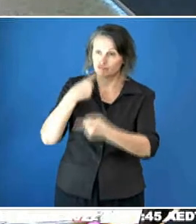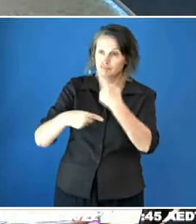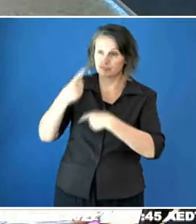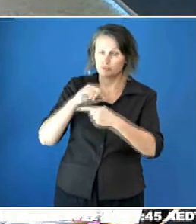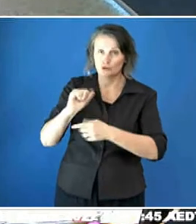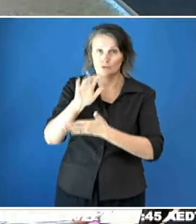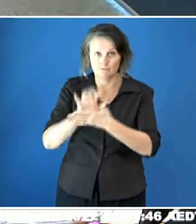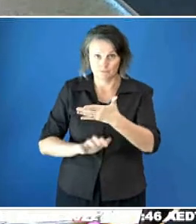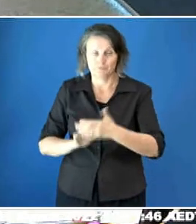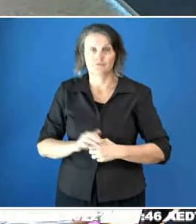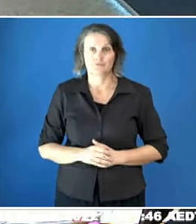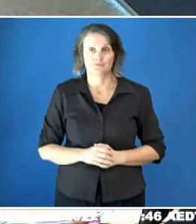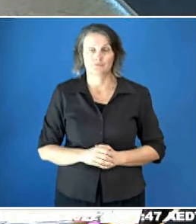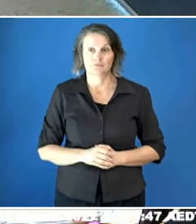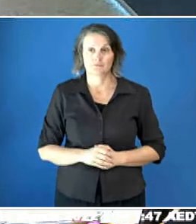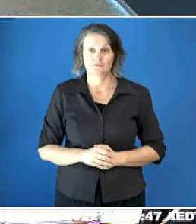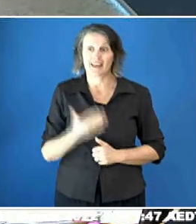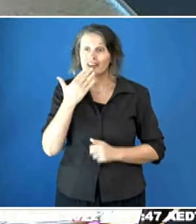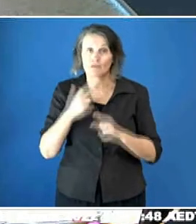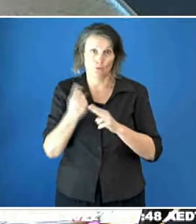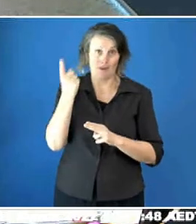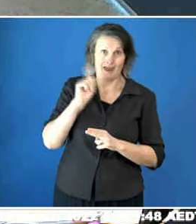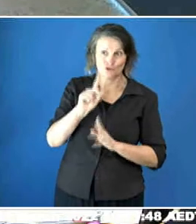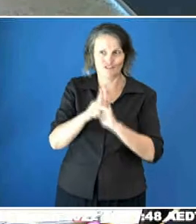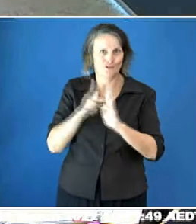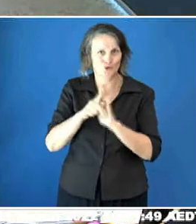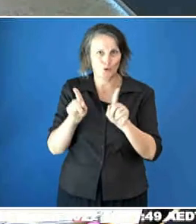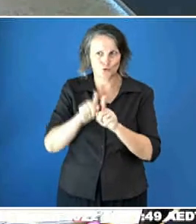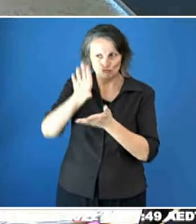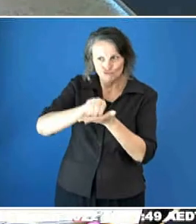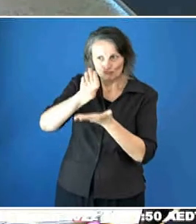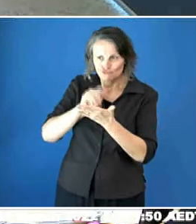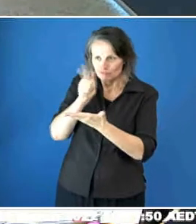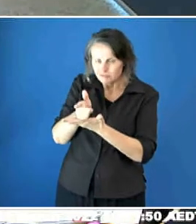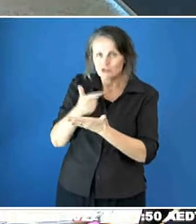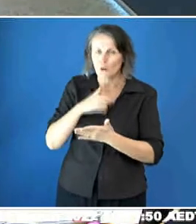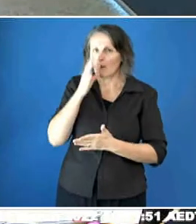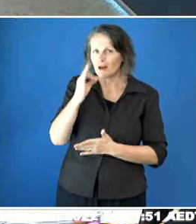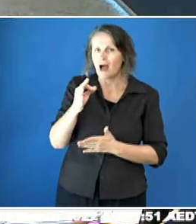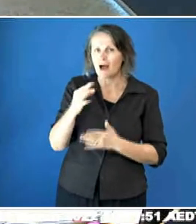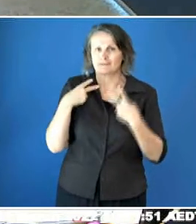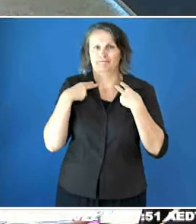what you've already done for the purposes of this hearing, and I will now ask Ms Eastman to ask you some questions.